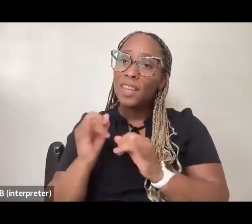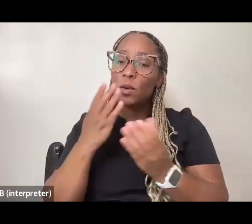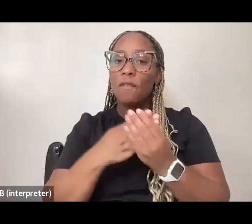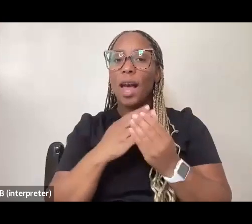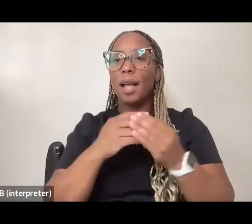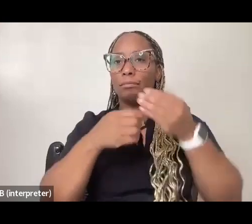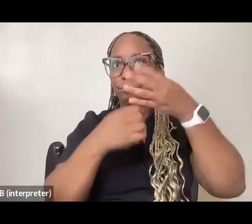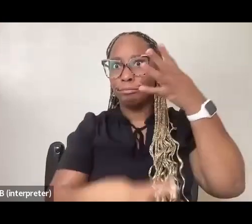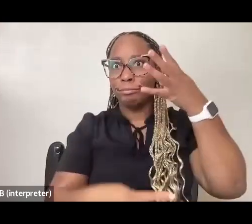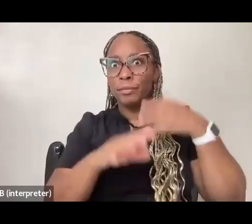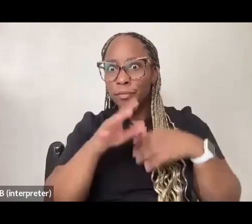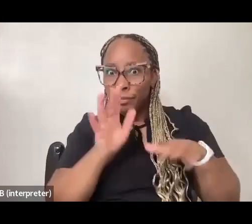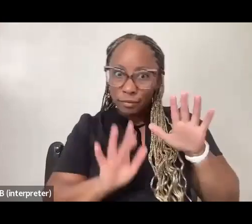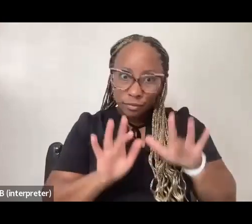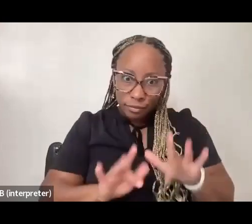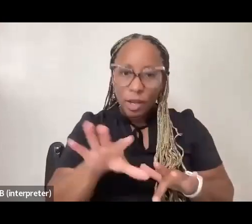all files available for the recording.